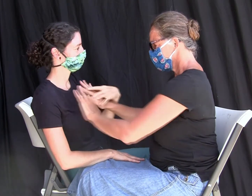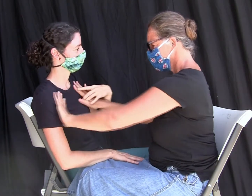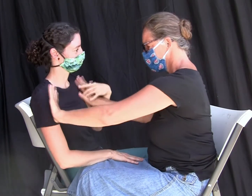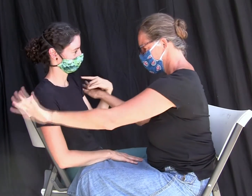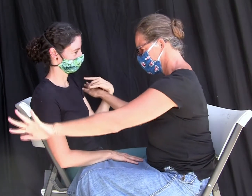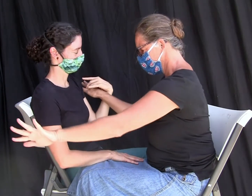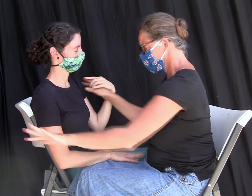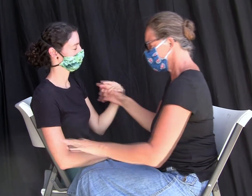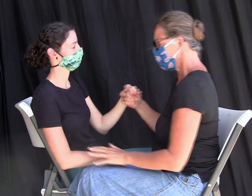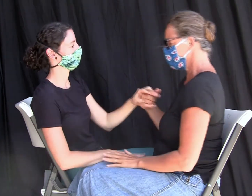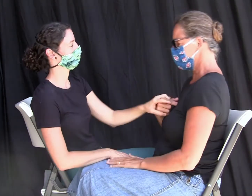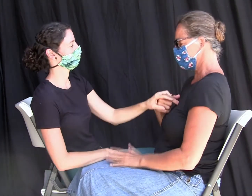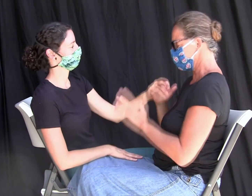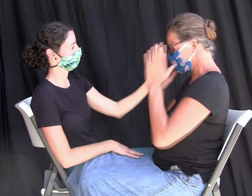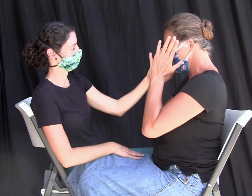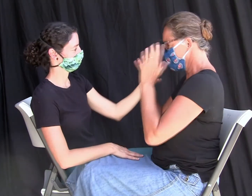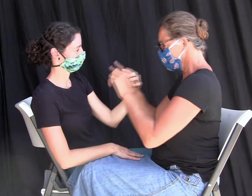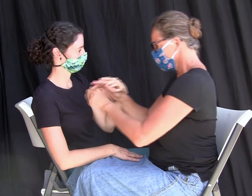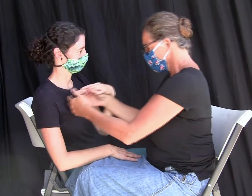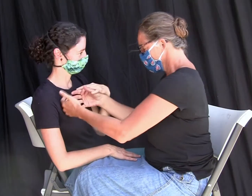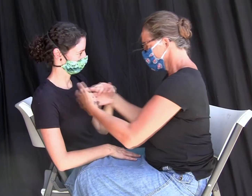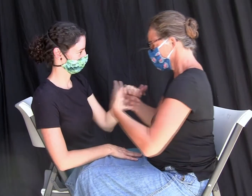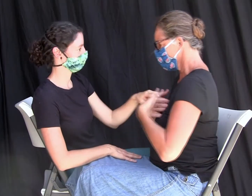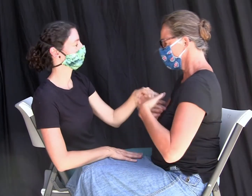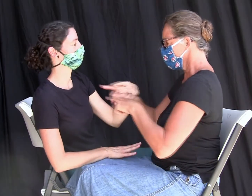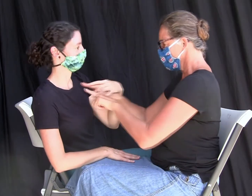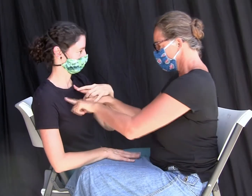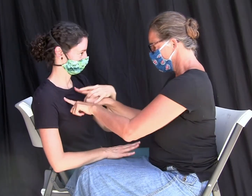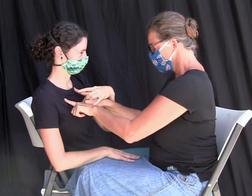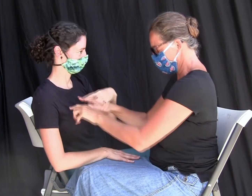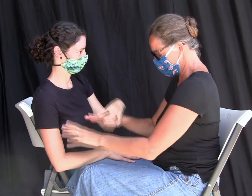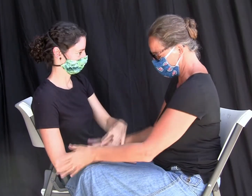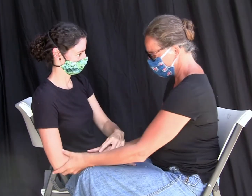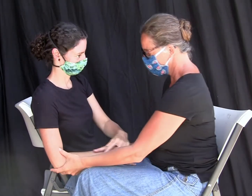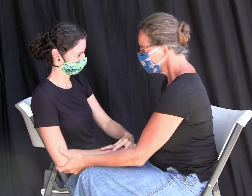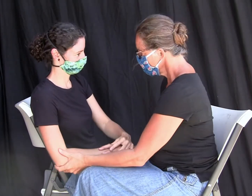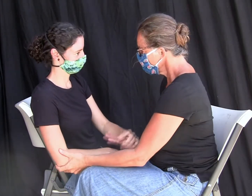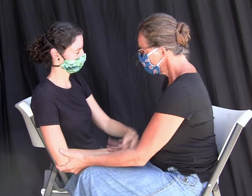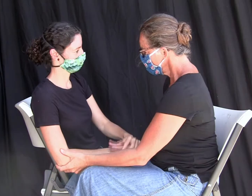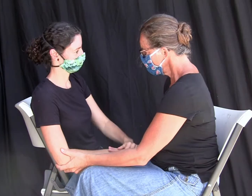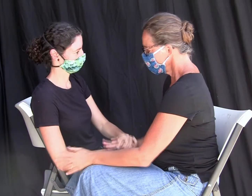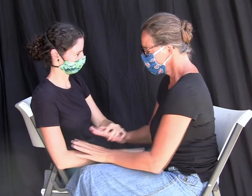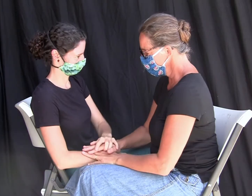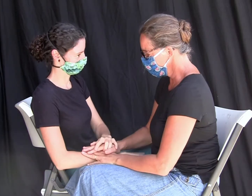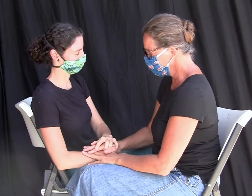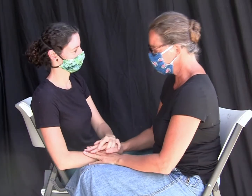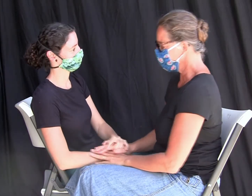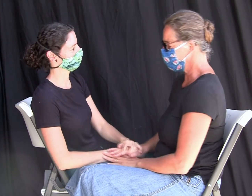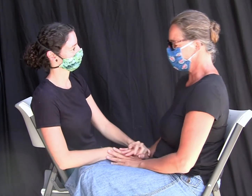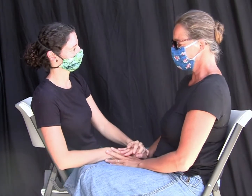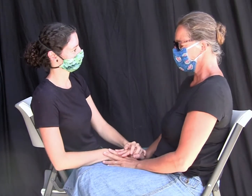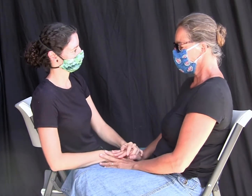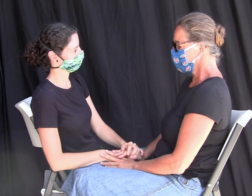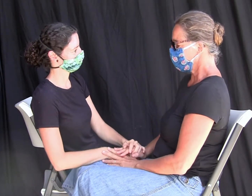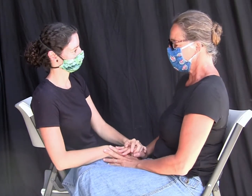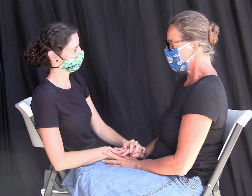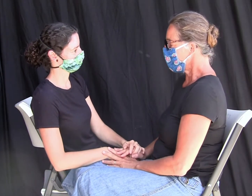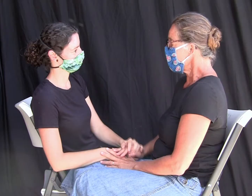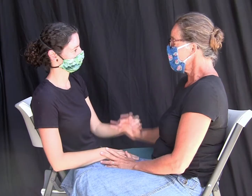If the hand of the person listening to me is disconnected from mine when I'm speaking, I do not feel them listening. We are disconnected.